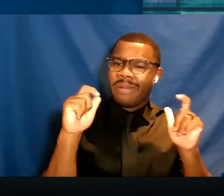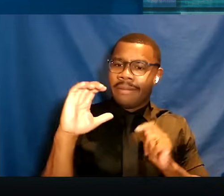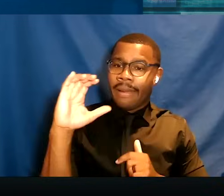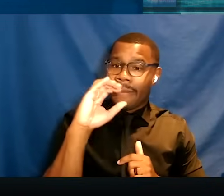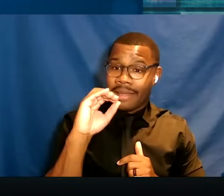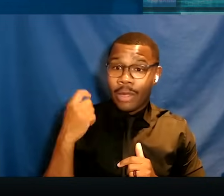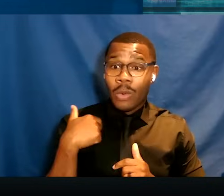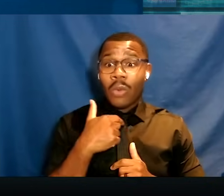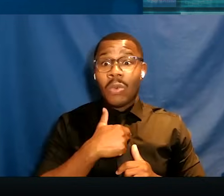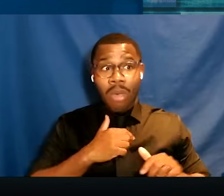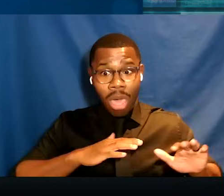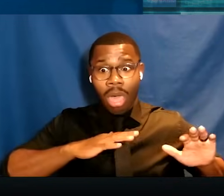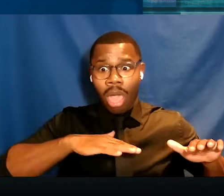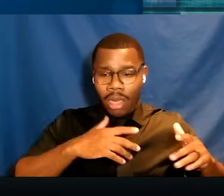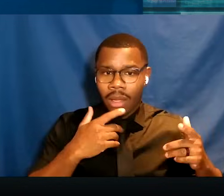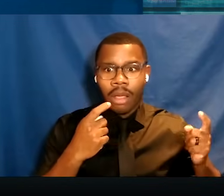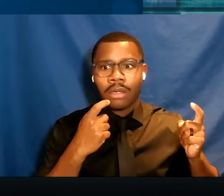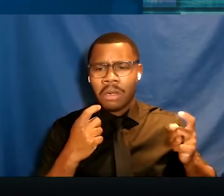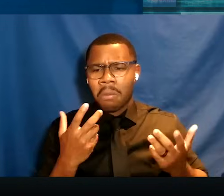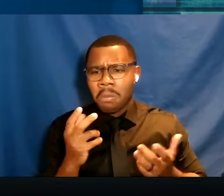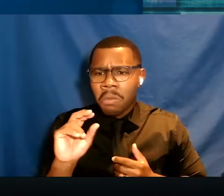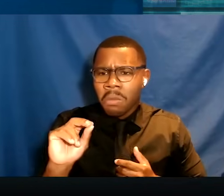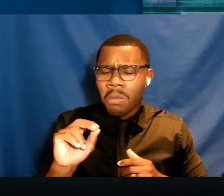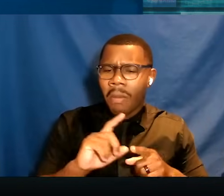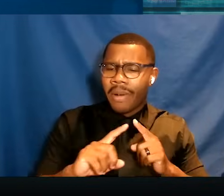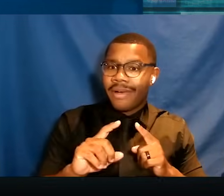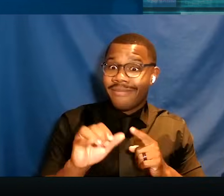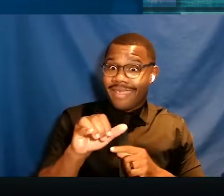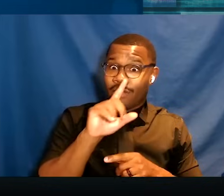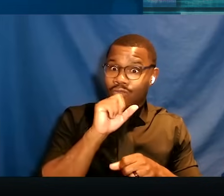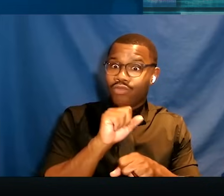but it is the true motivation for why they've been so tough